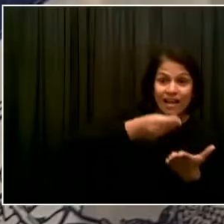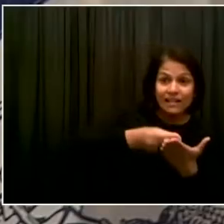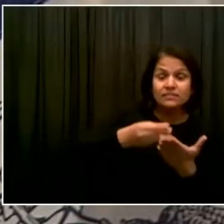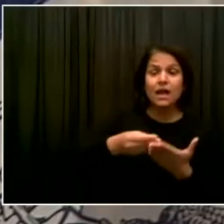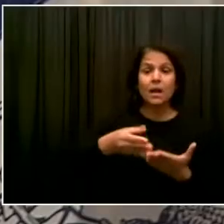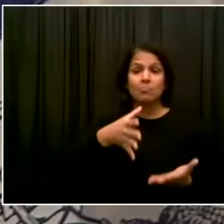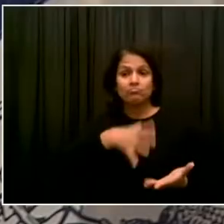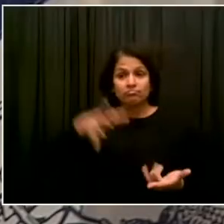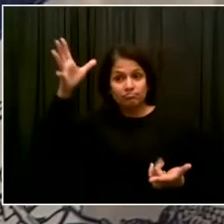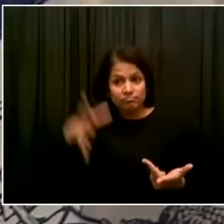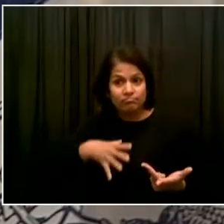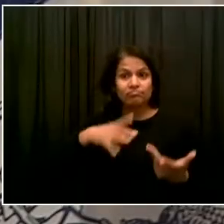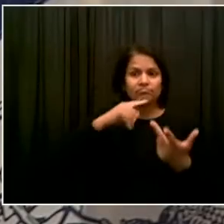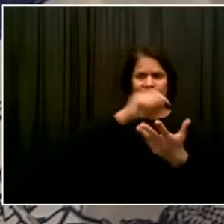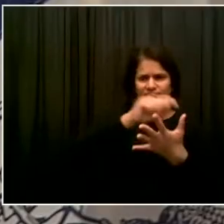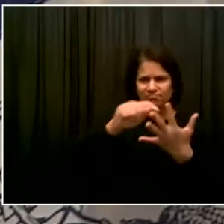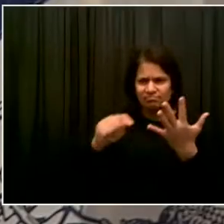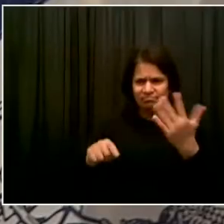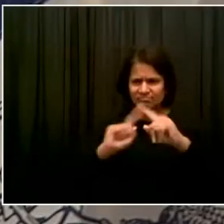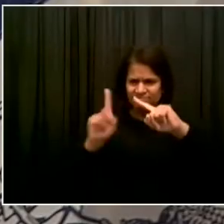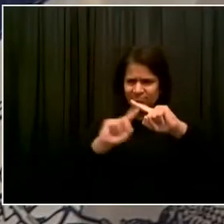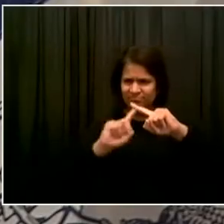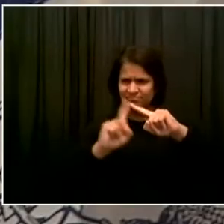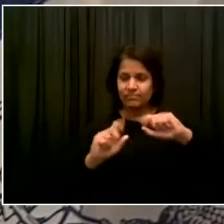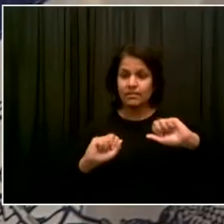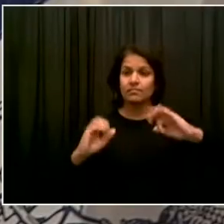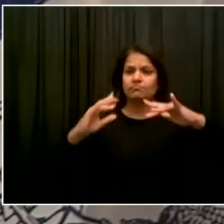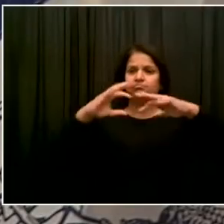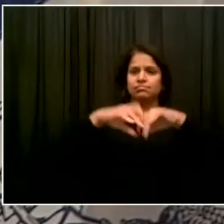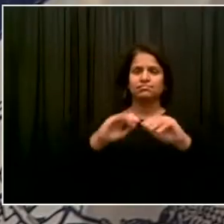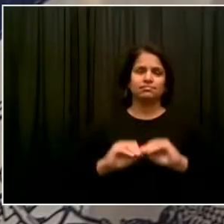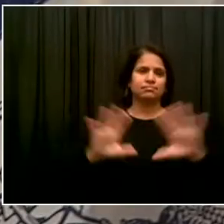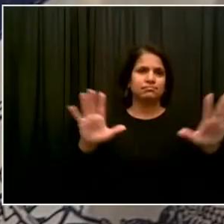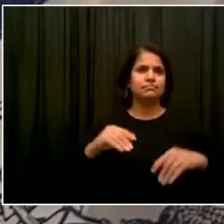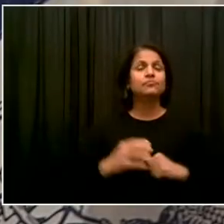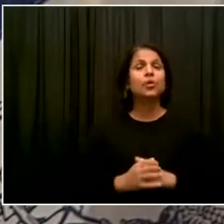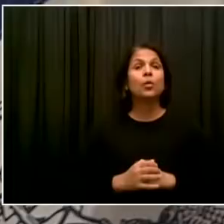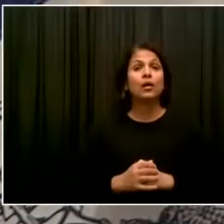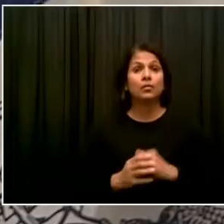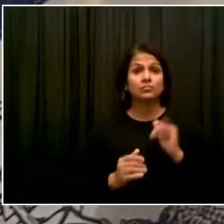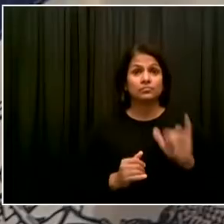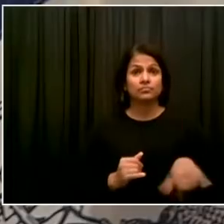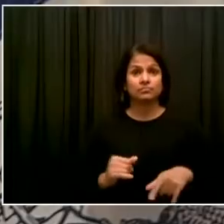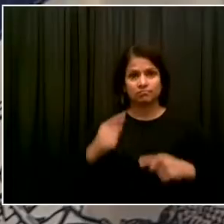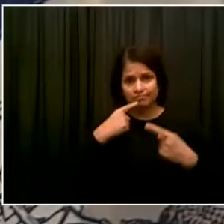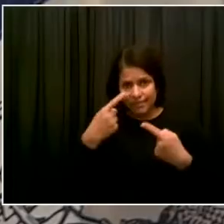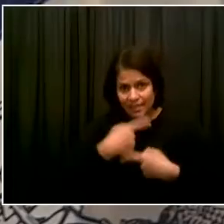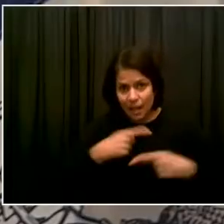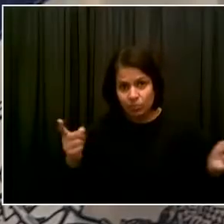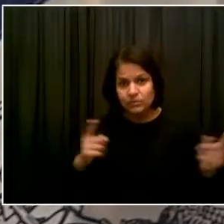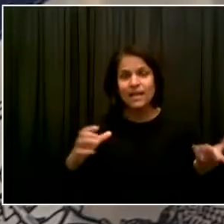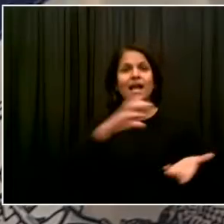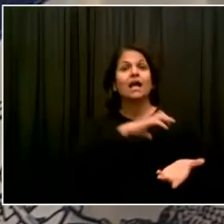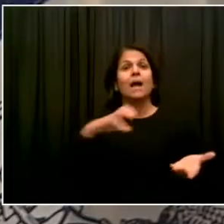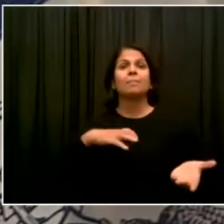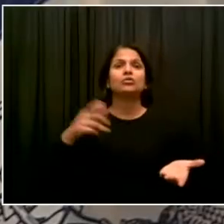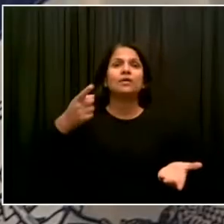AS WELL AND TALKED WITH HOW WE BRING TOGETHER THE CHANGE WE NEED ACROSS ALL PARTS OF OUR SOCIETY